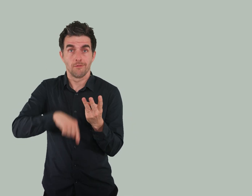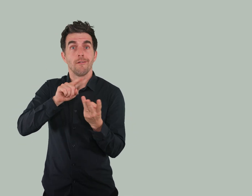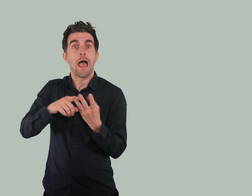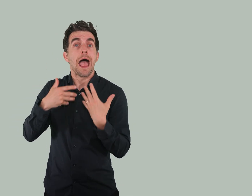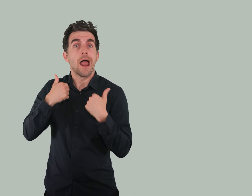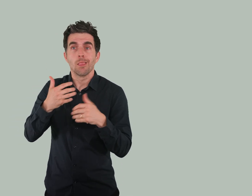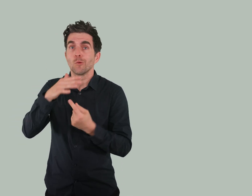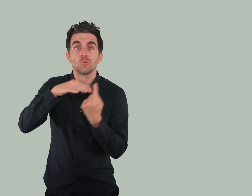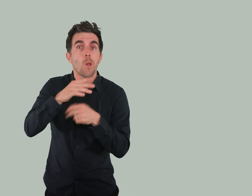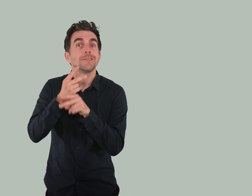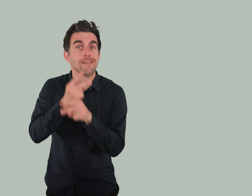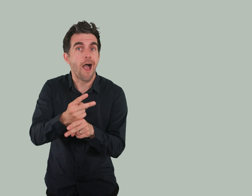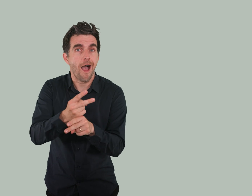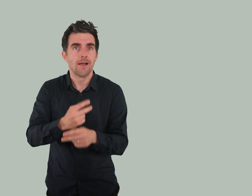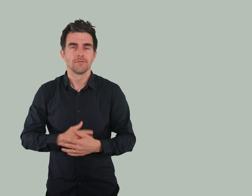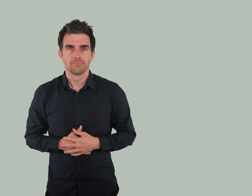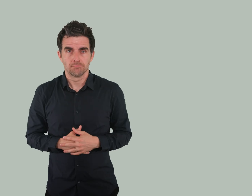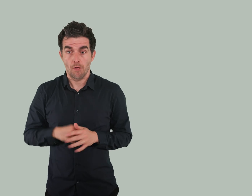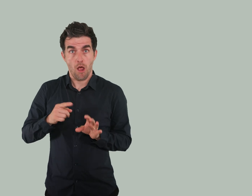and health and social care.